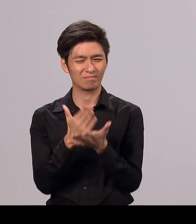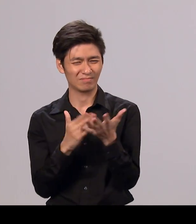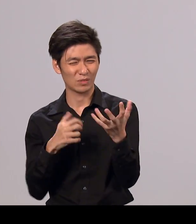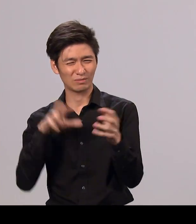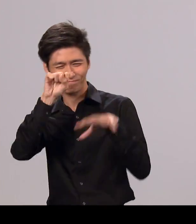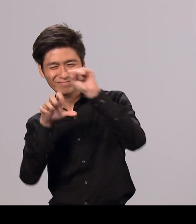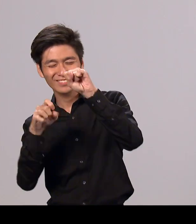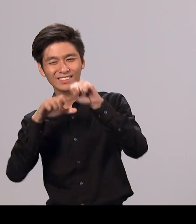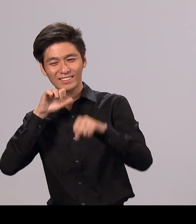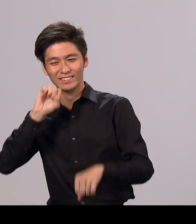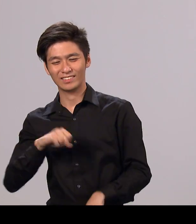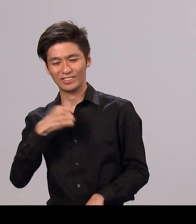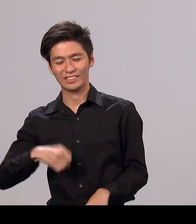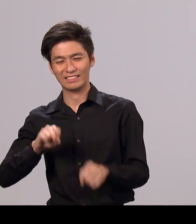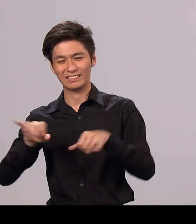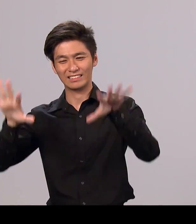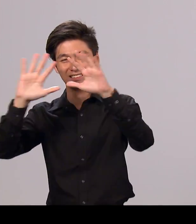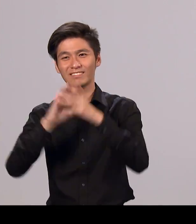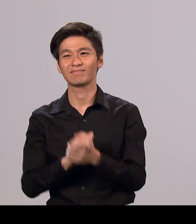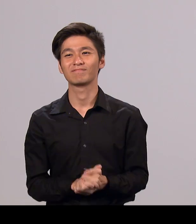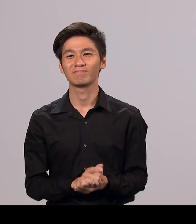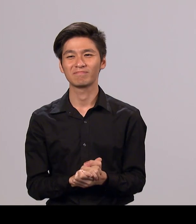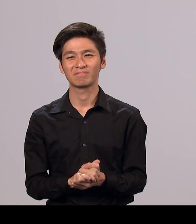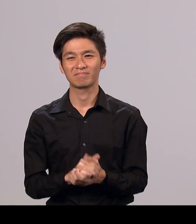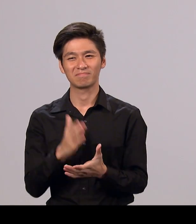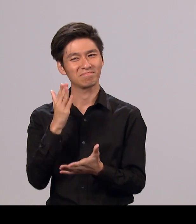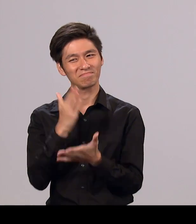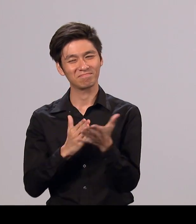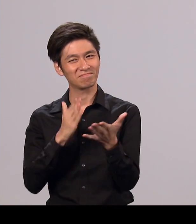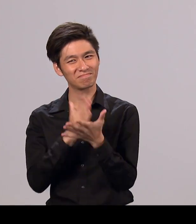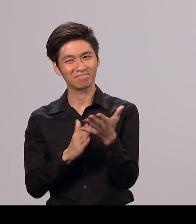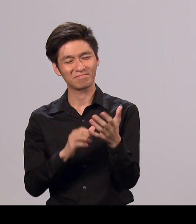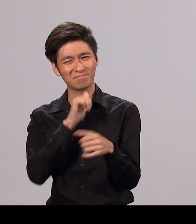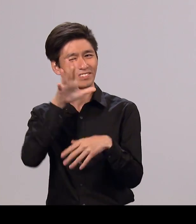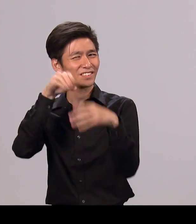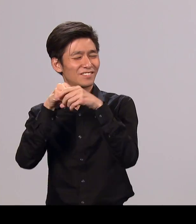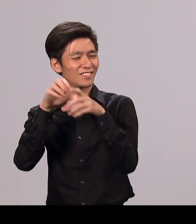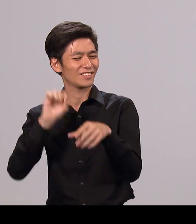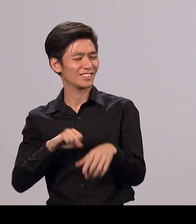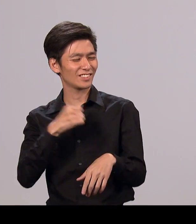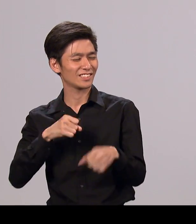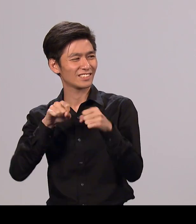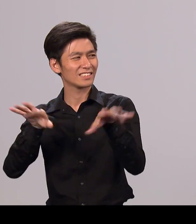Some don't even have a coastline in the South China Sea, like Myanmar. Myanmar is not in the South China Sea.